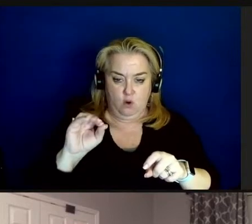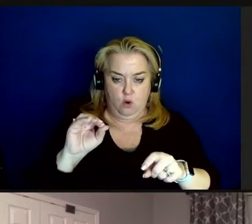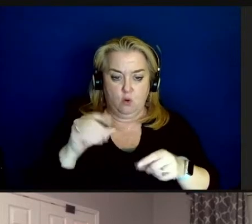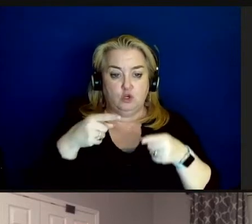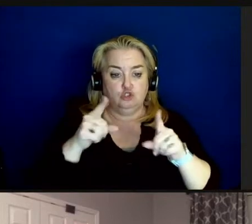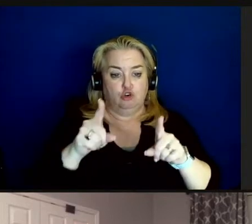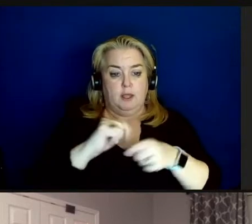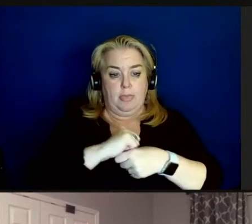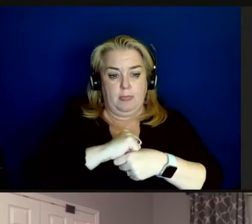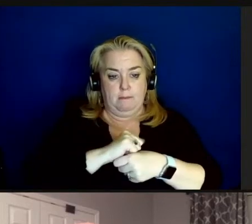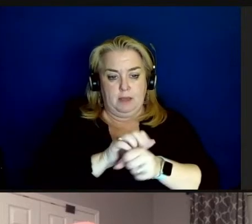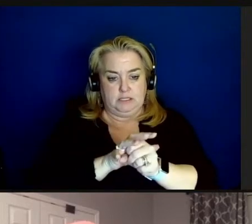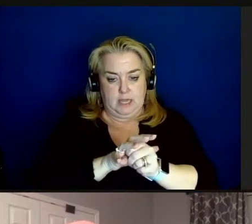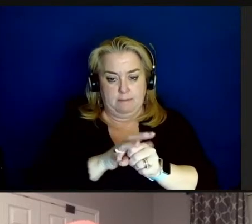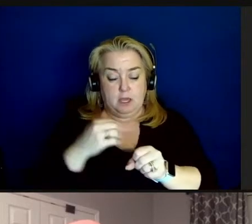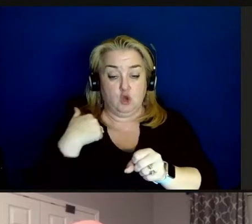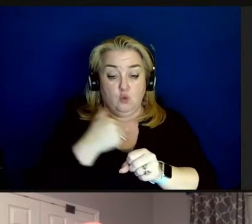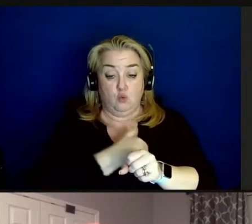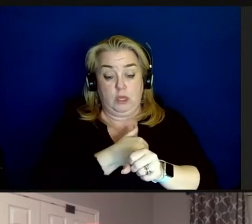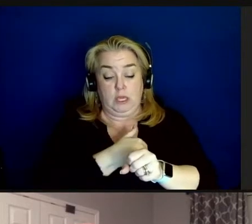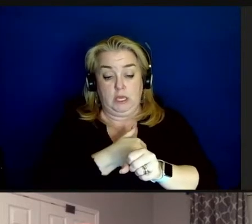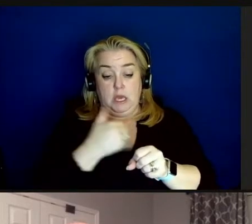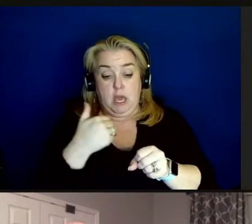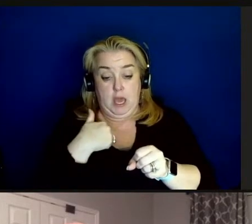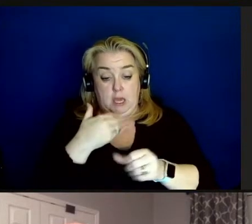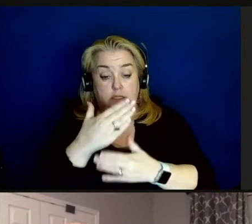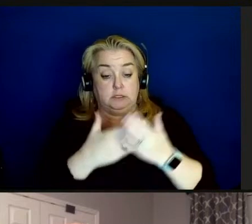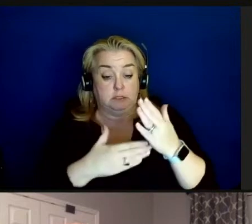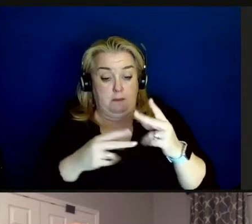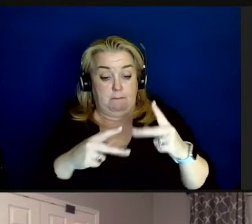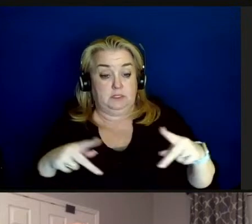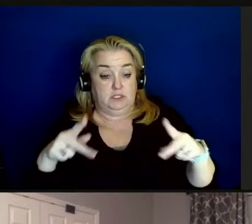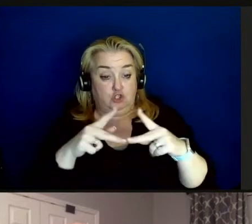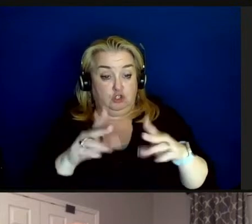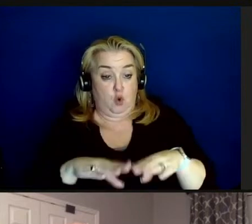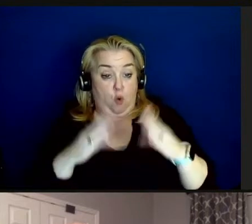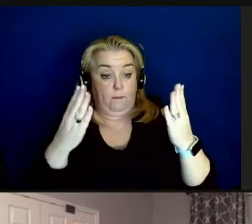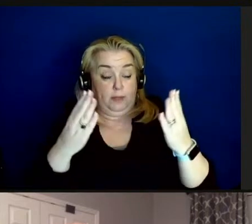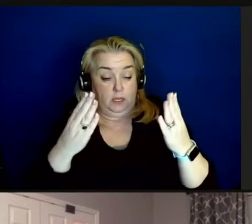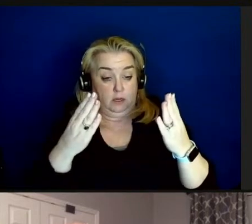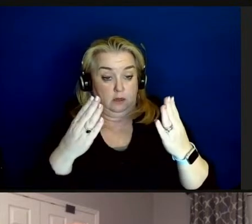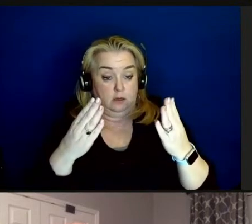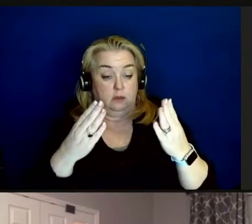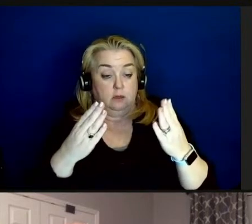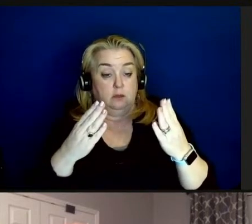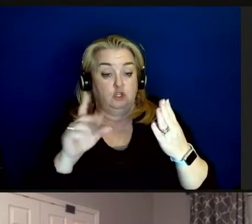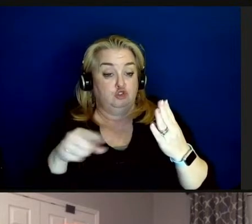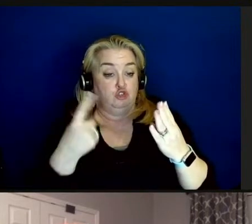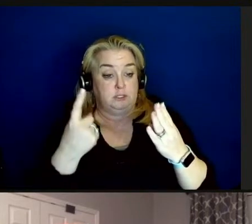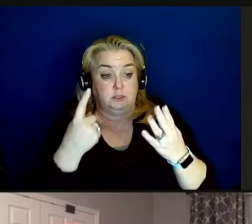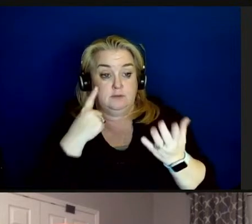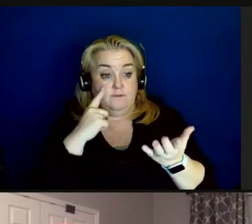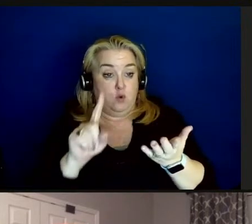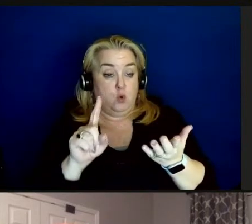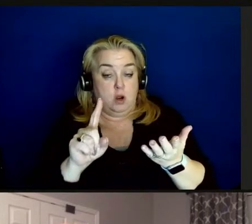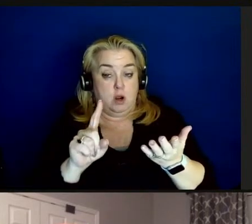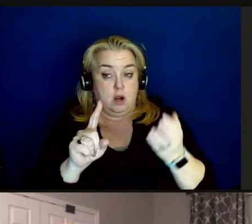BECAUSE MY RECOLLECTION FROM